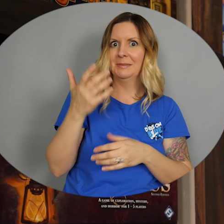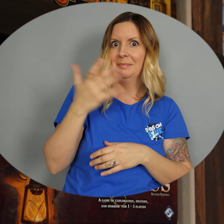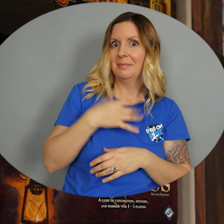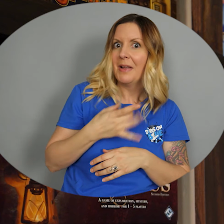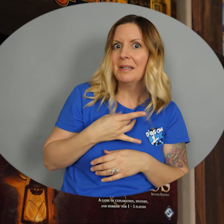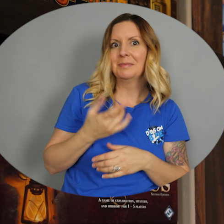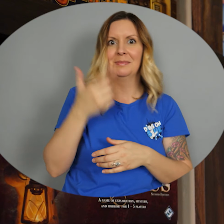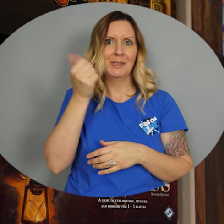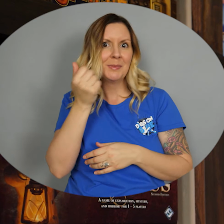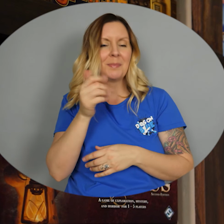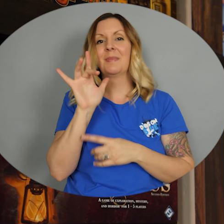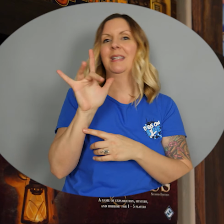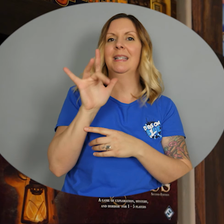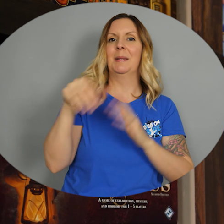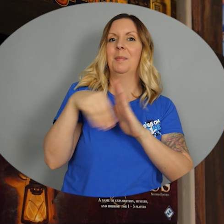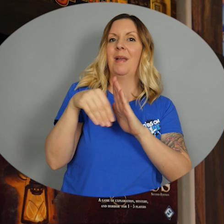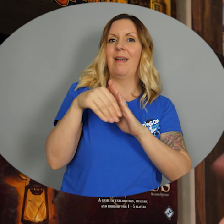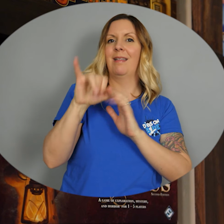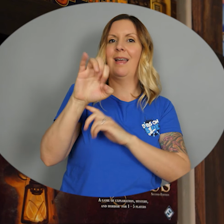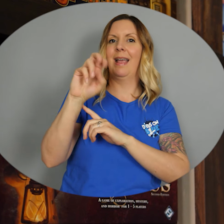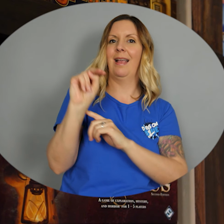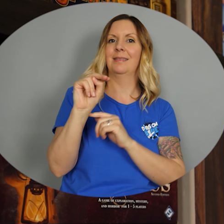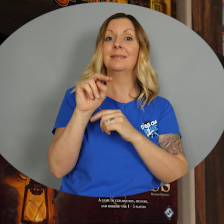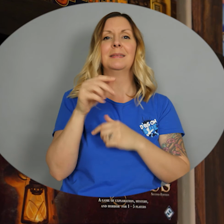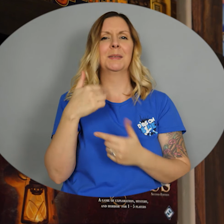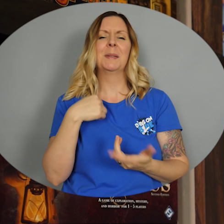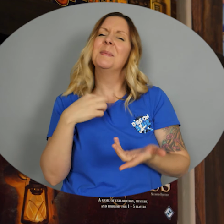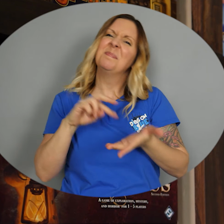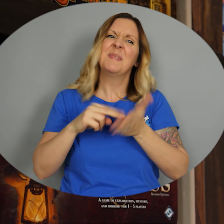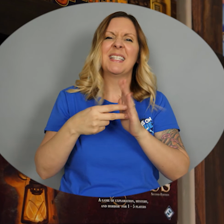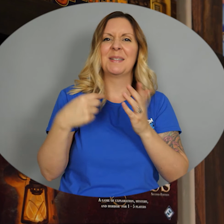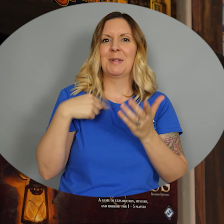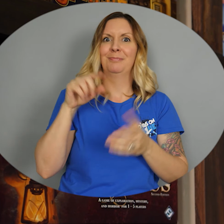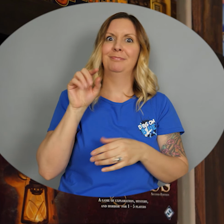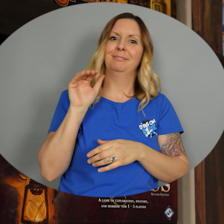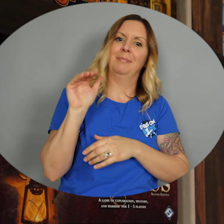it a like, subscribing and clicking that little bell icon so you get a notification any time